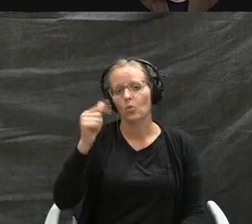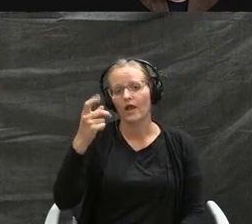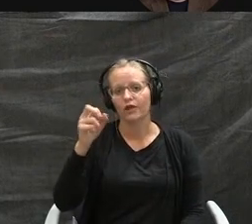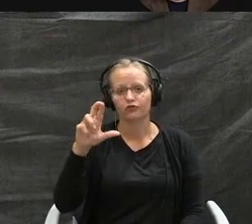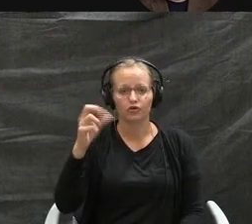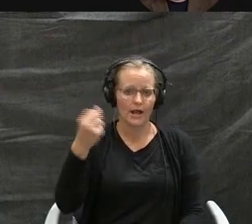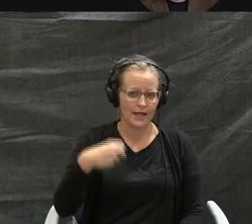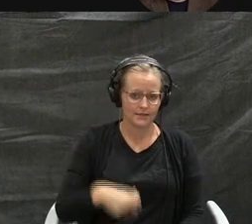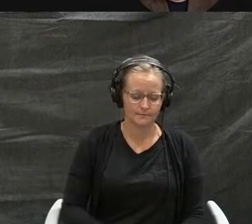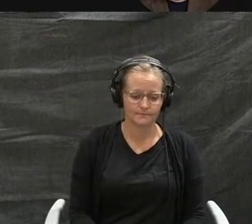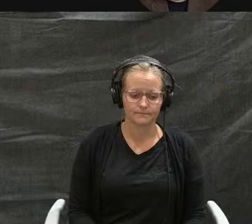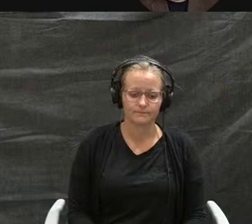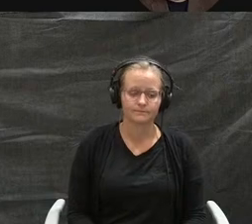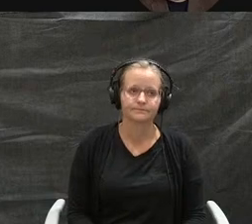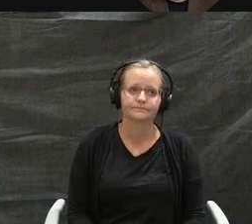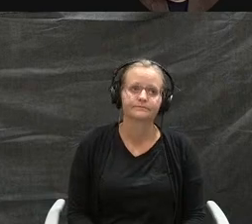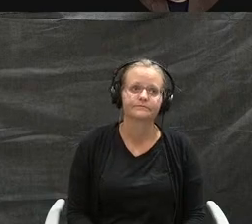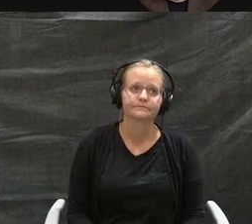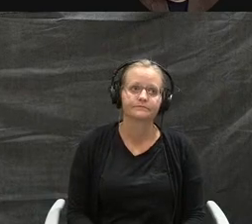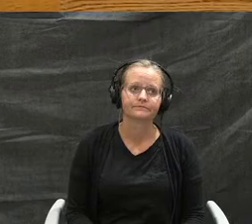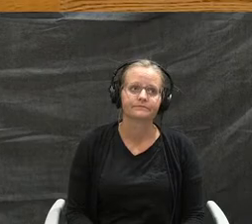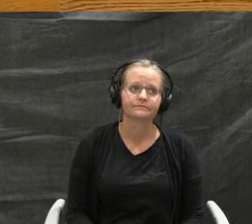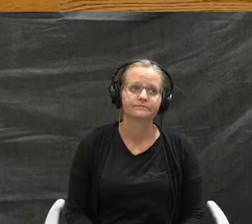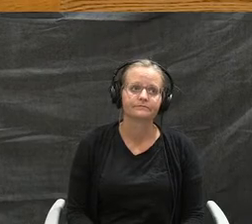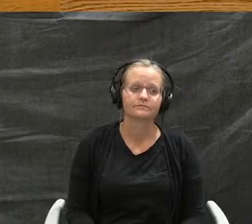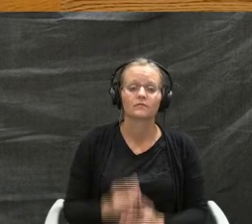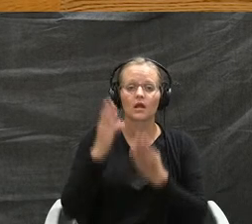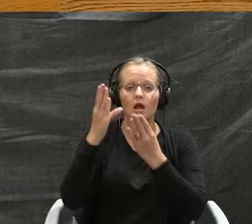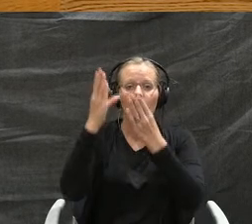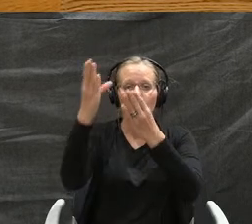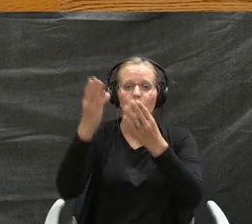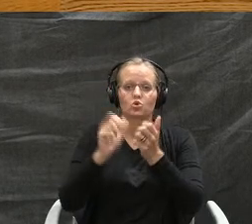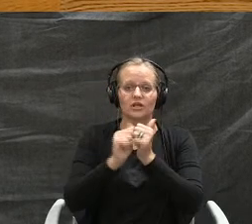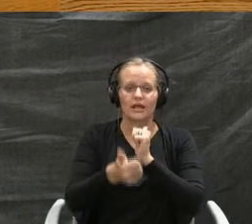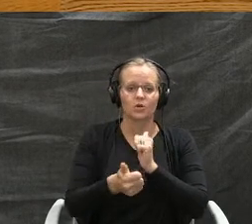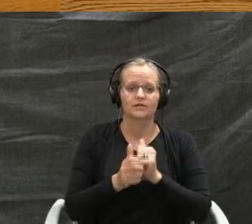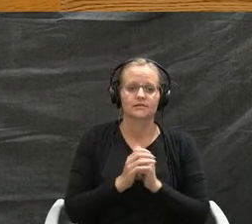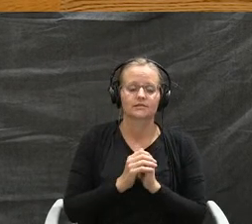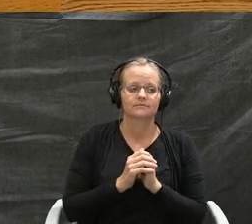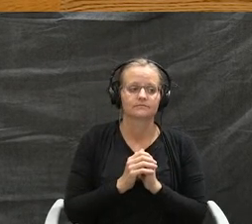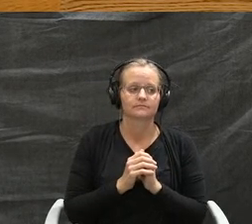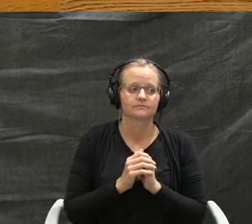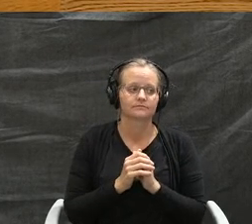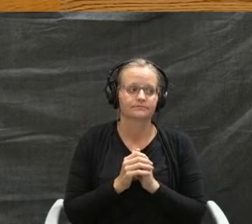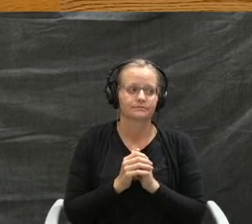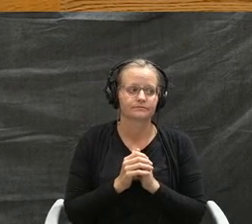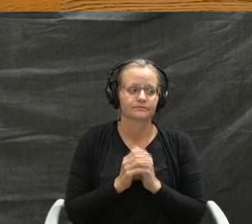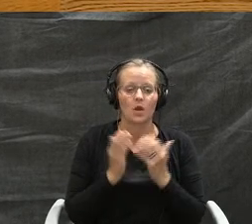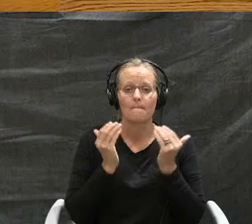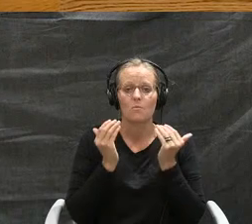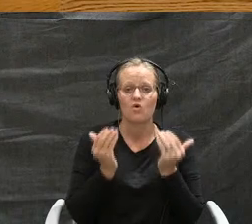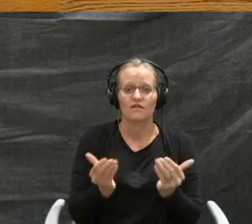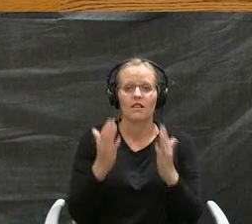Hi. Alright, motion carries. Let's move along to the authorization of reimbursement